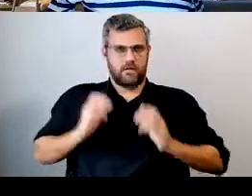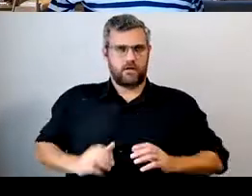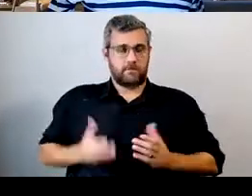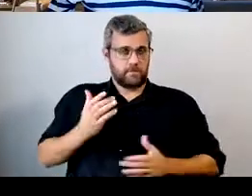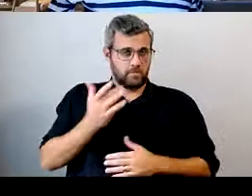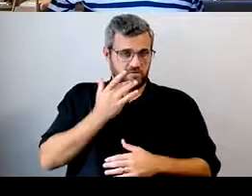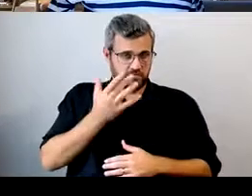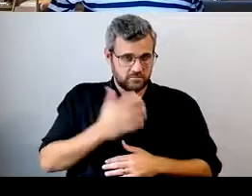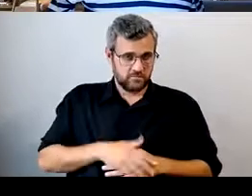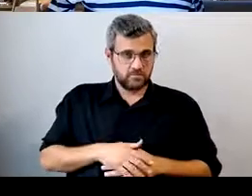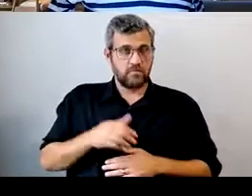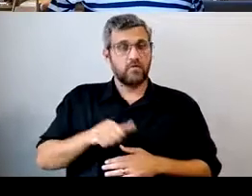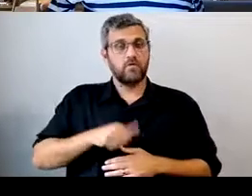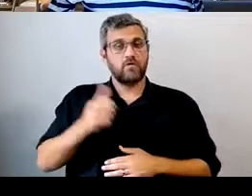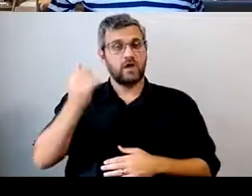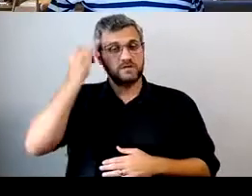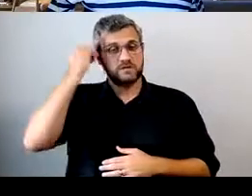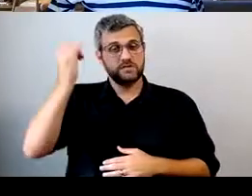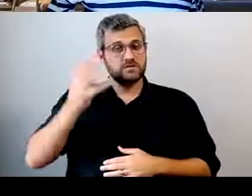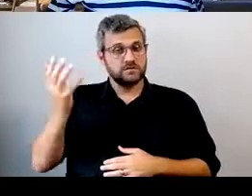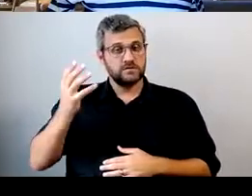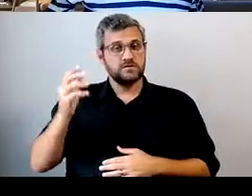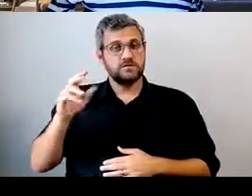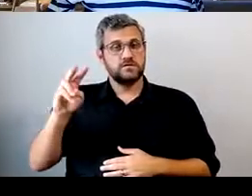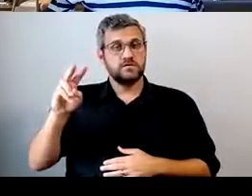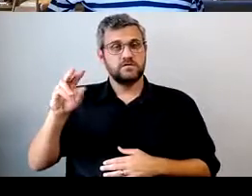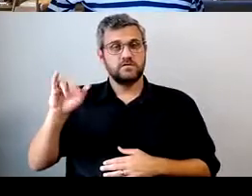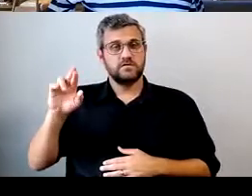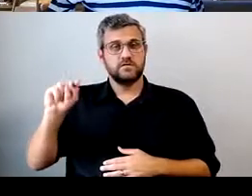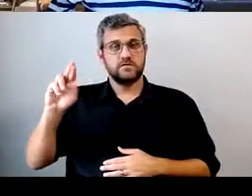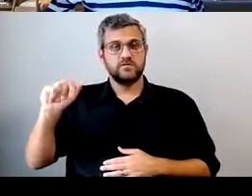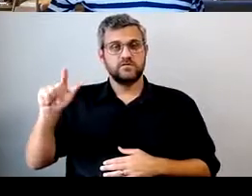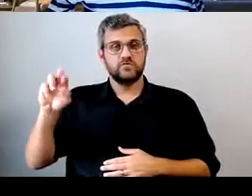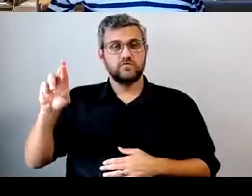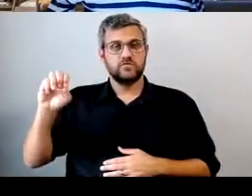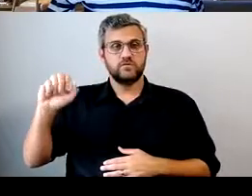Another idea would be virtual reality. That's been most often used